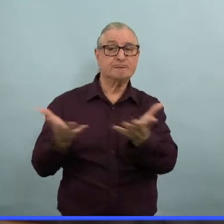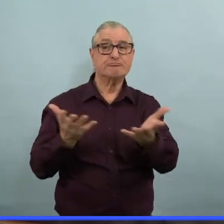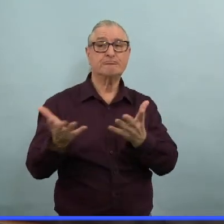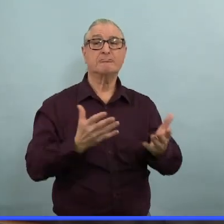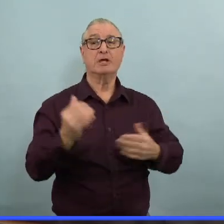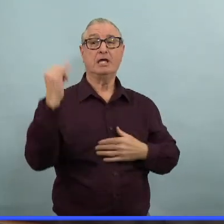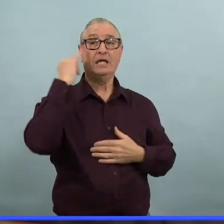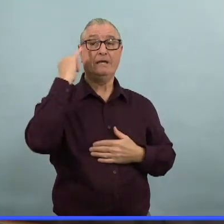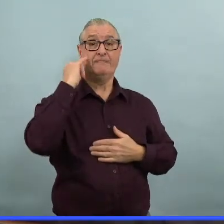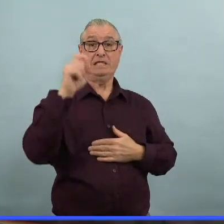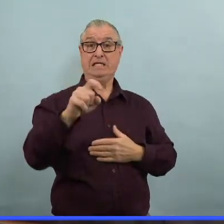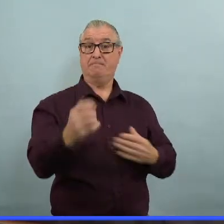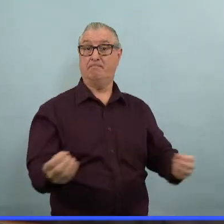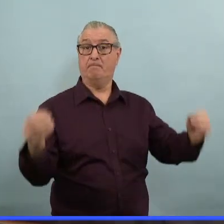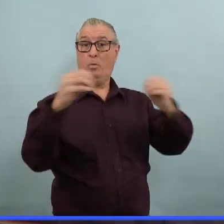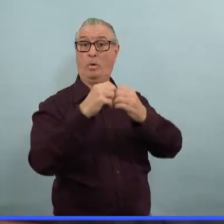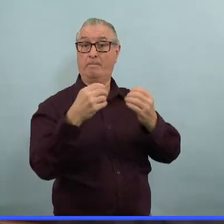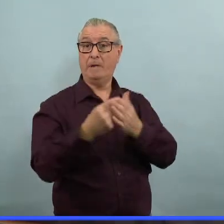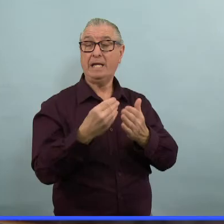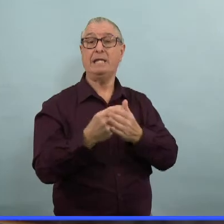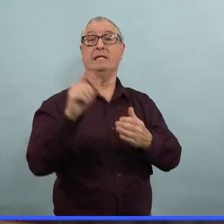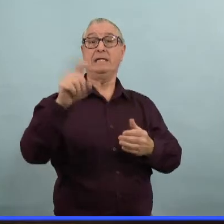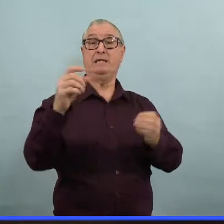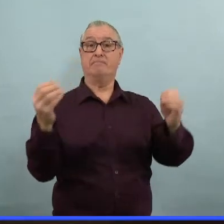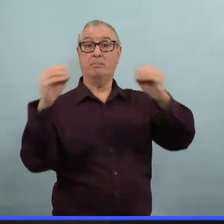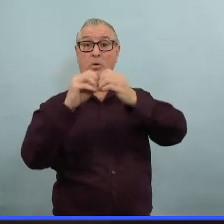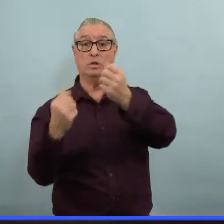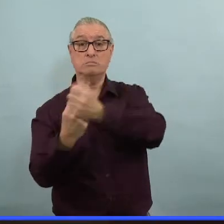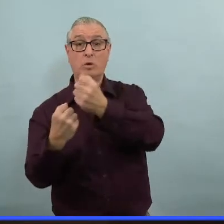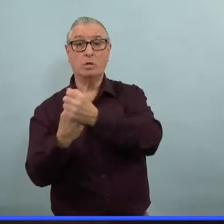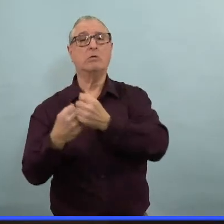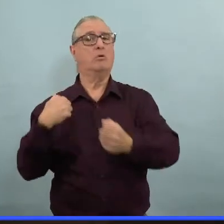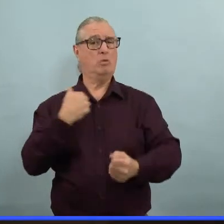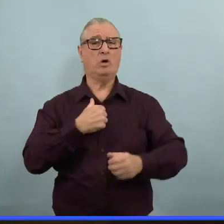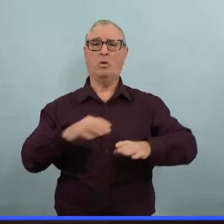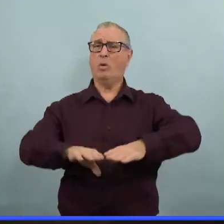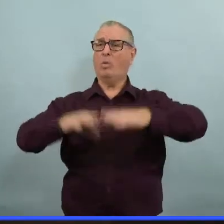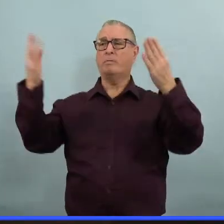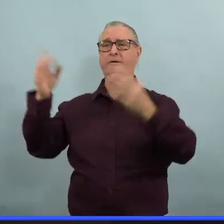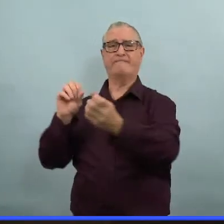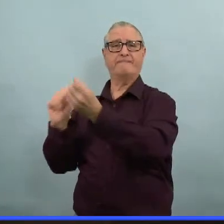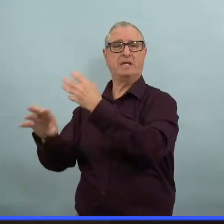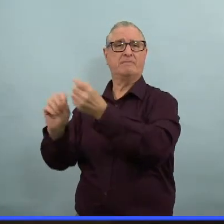and um and uh take it from there for two more questions before we go to the phone doctor what